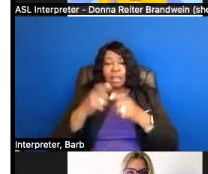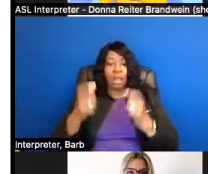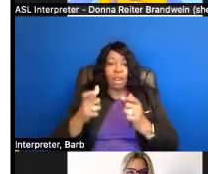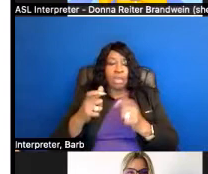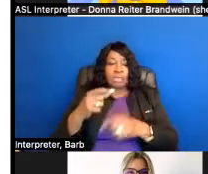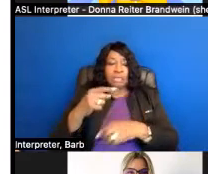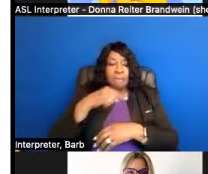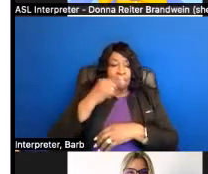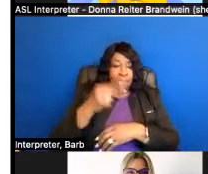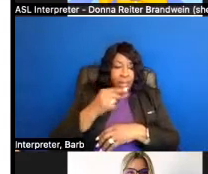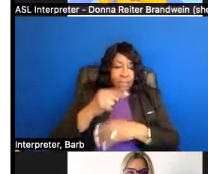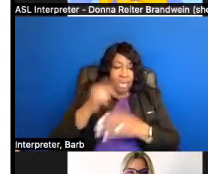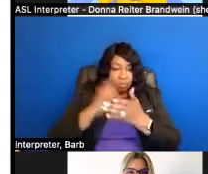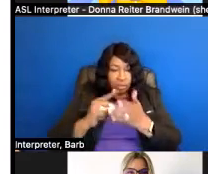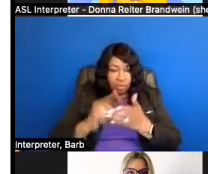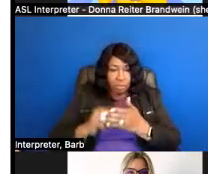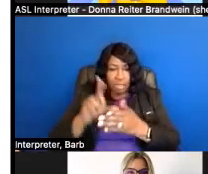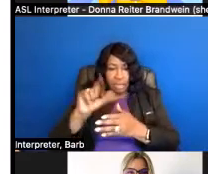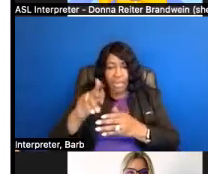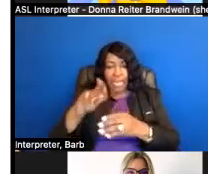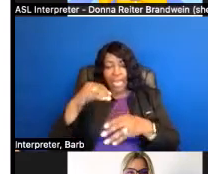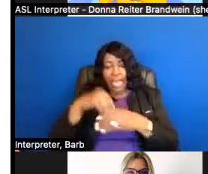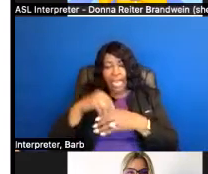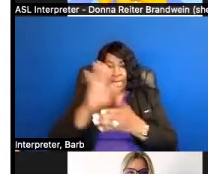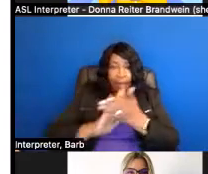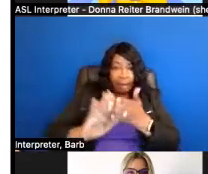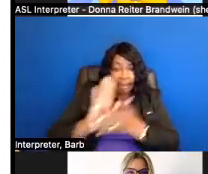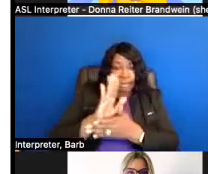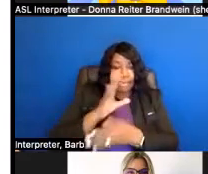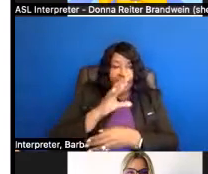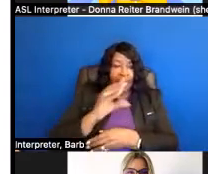higher ed institution. And the participants,